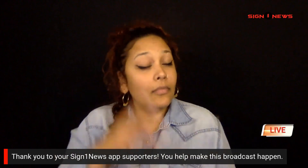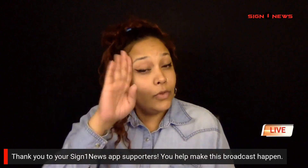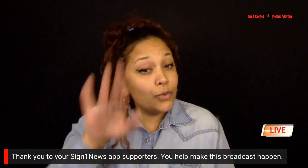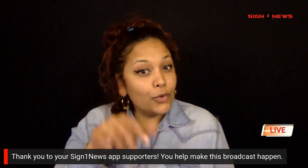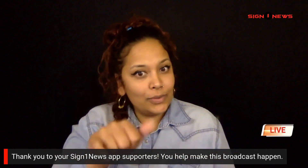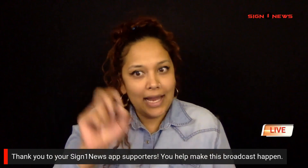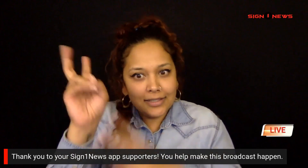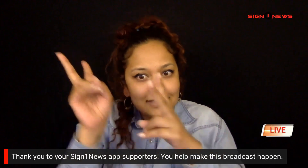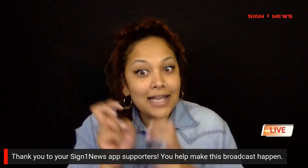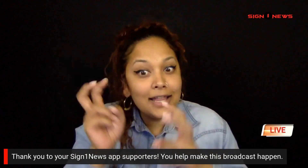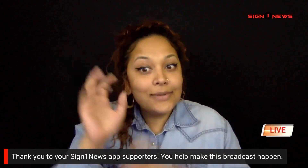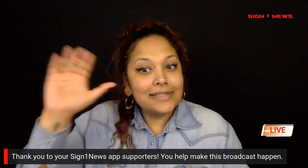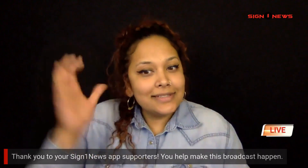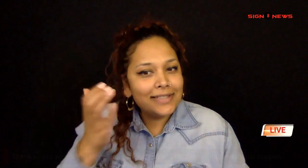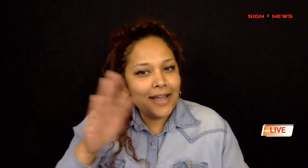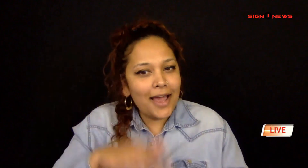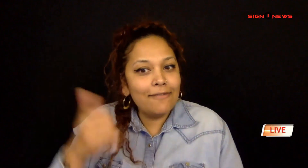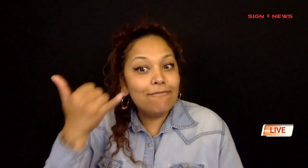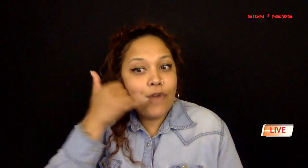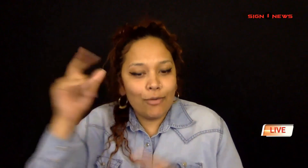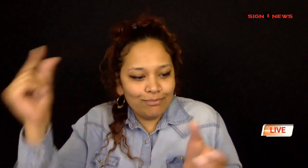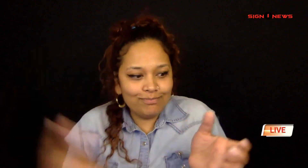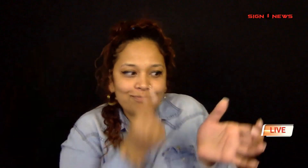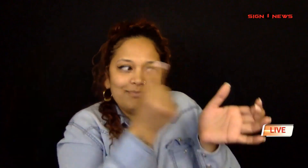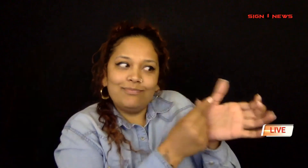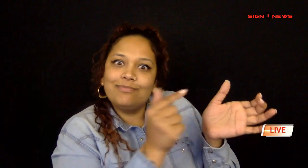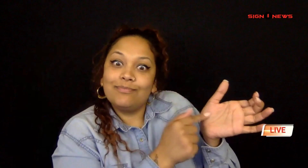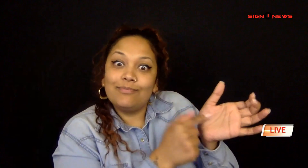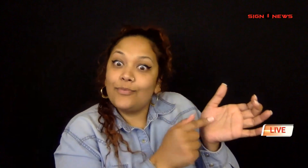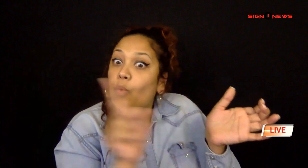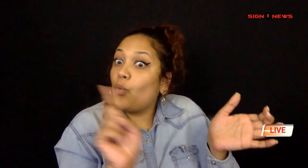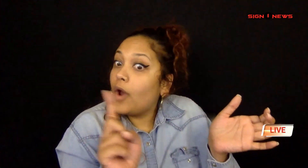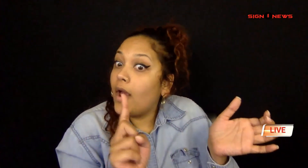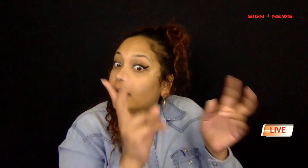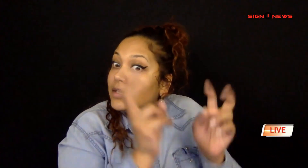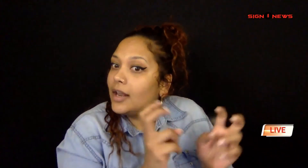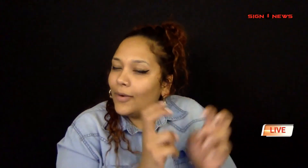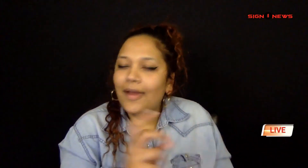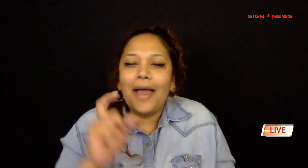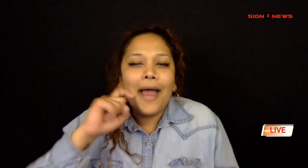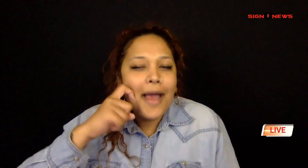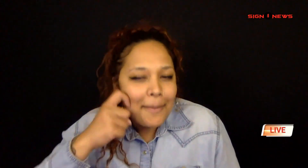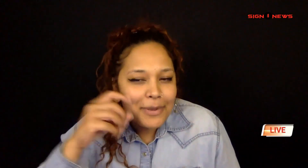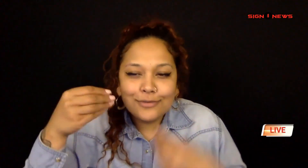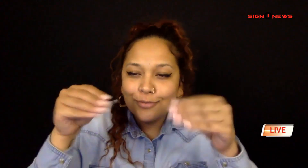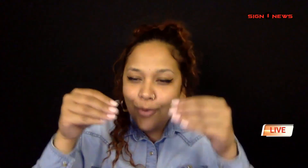app supporters help make this broadcast happen you can download the Sign1News app from the